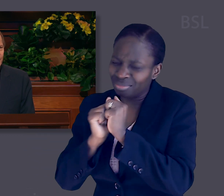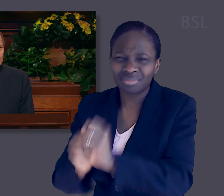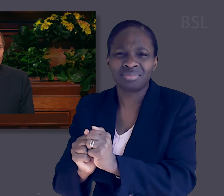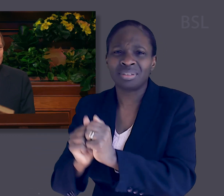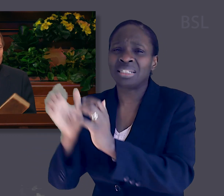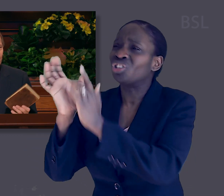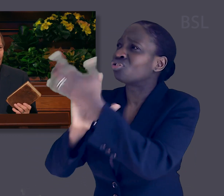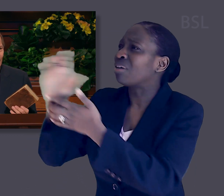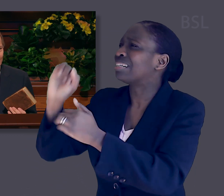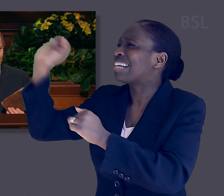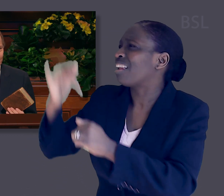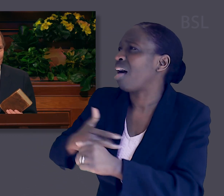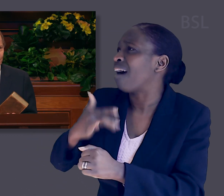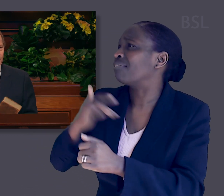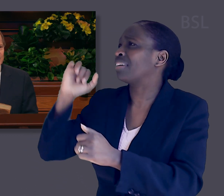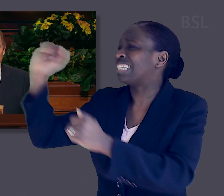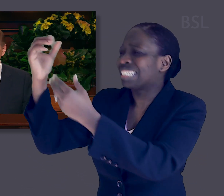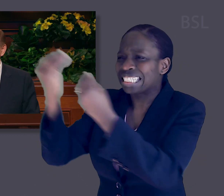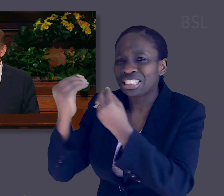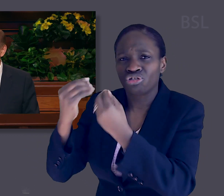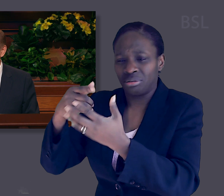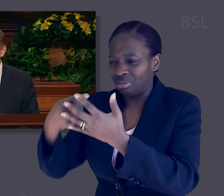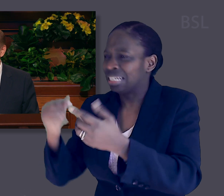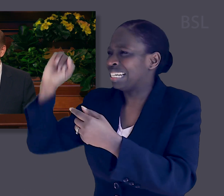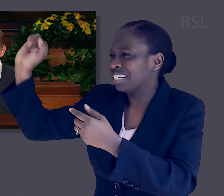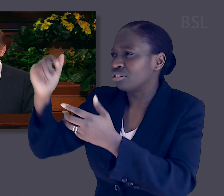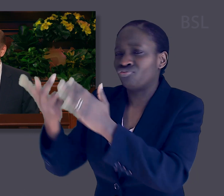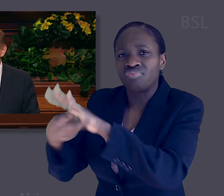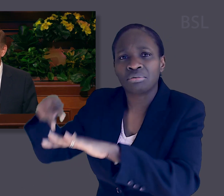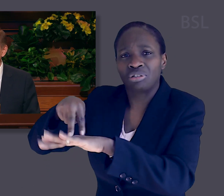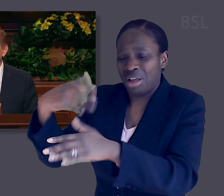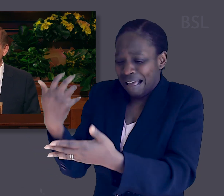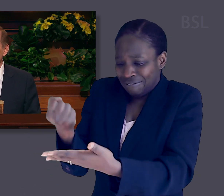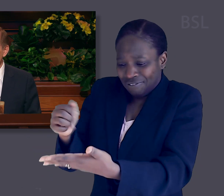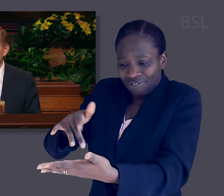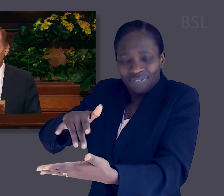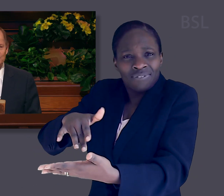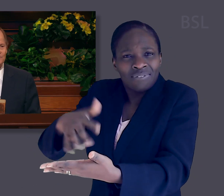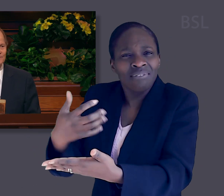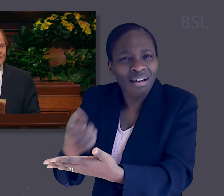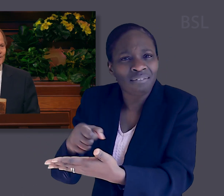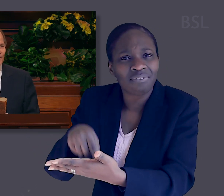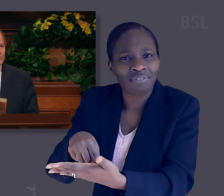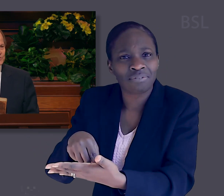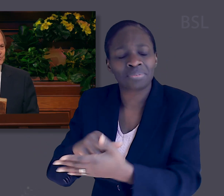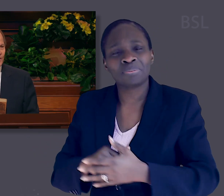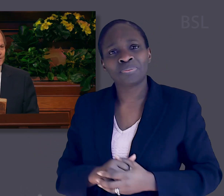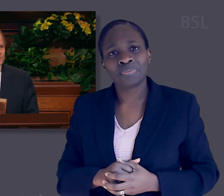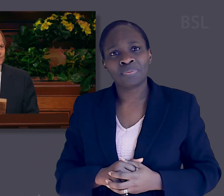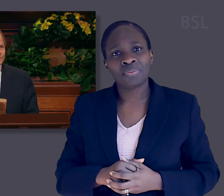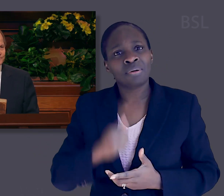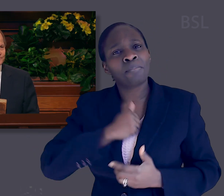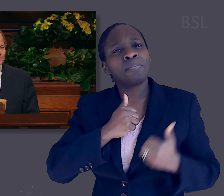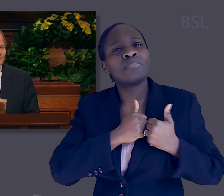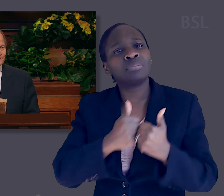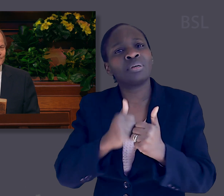bears witness of the life, the ministry, the teachings, the Atonement, and the Resurrection of Jesus Christ.